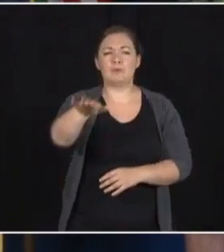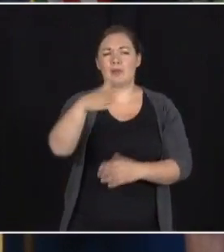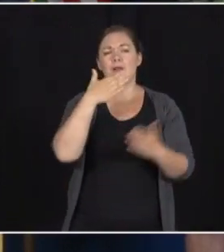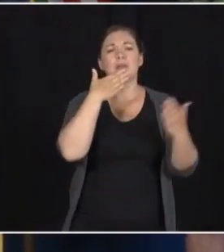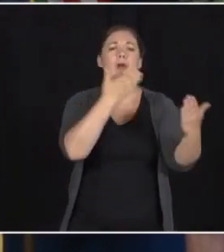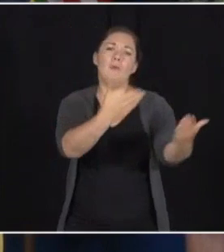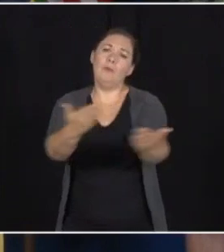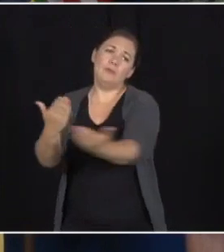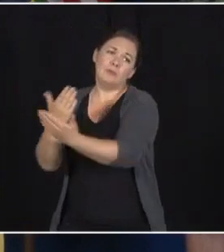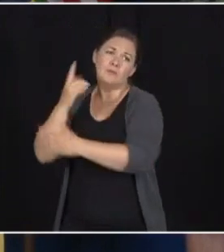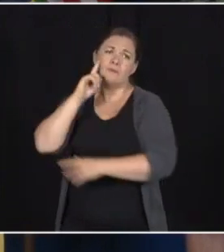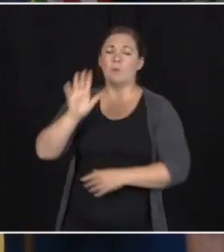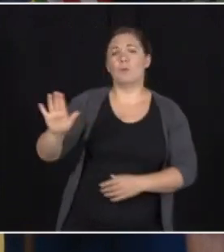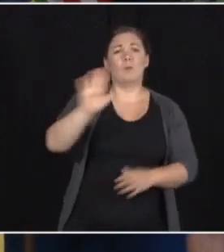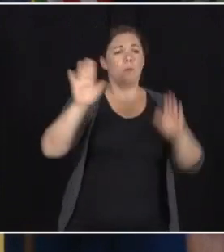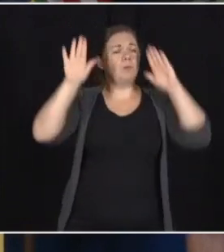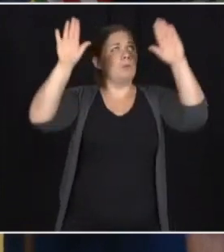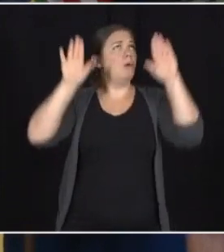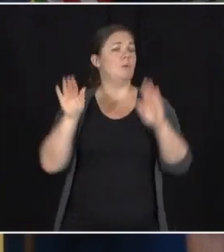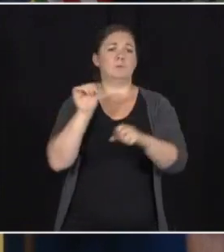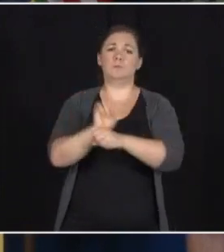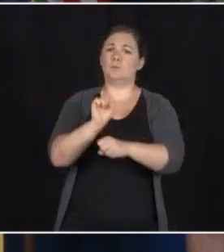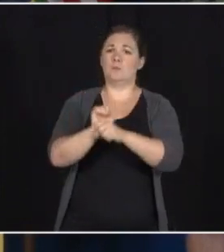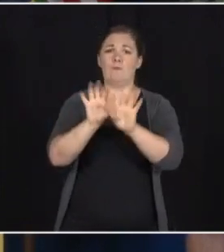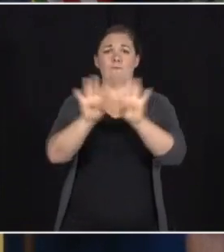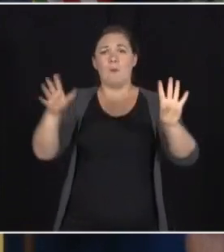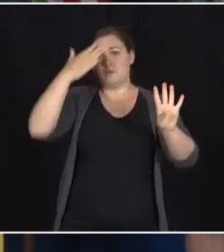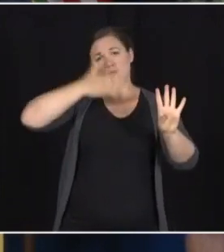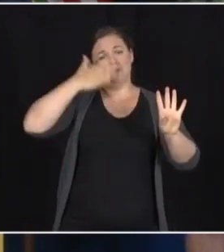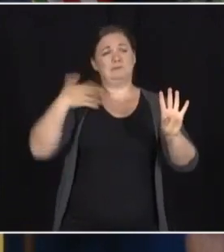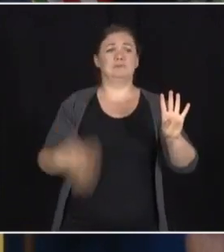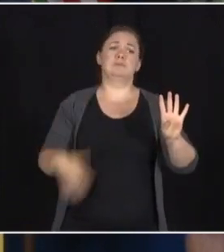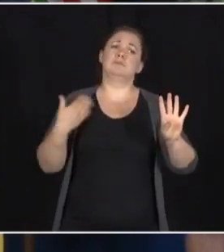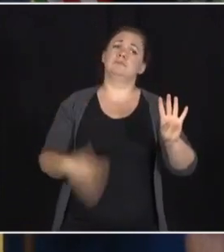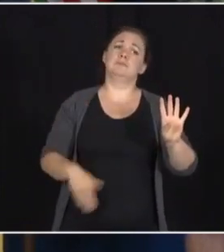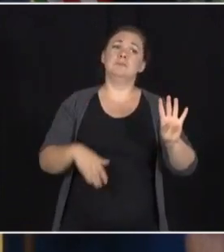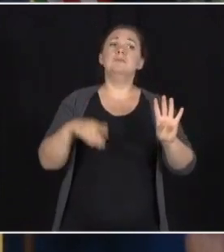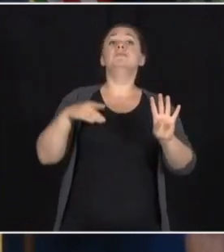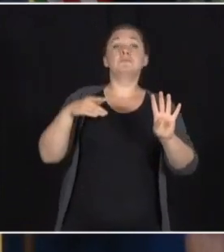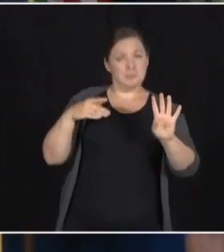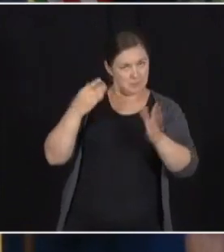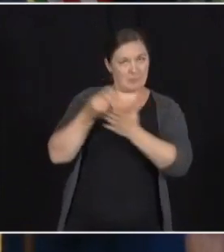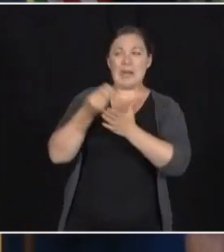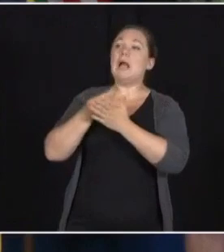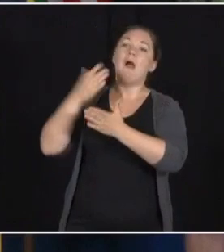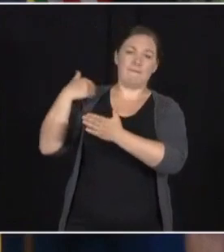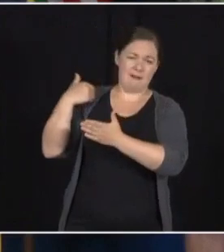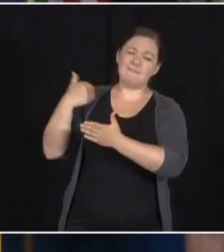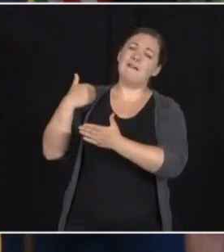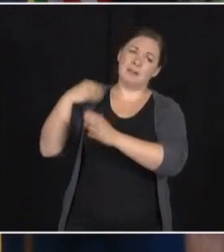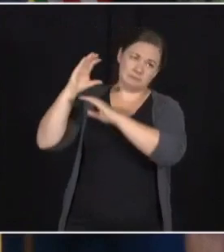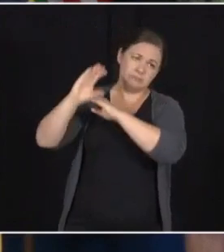I just want to thank them very much for doing an incredible job for us. But again,